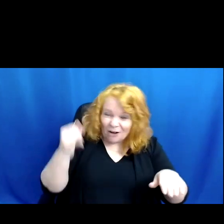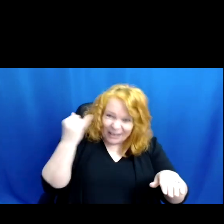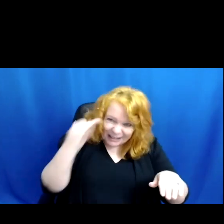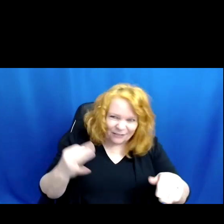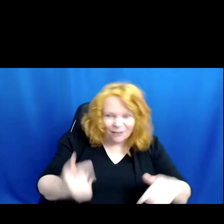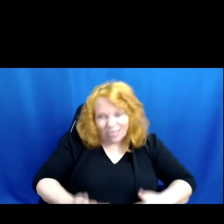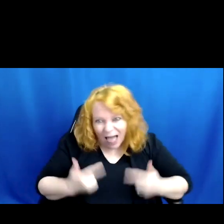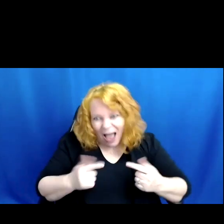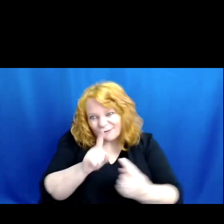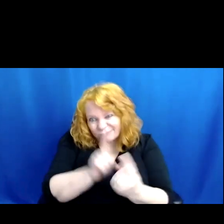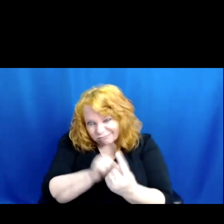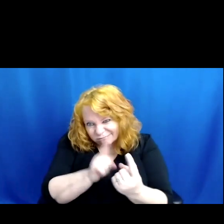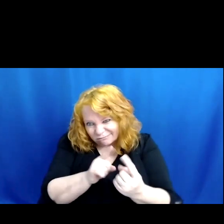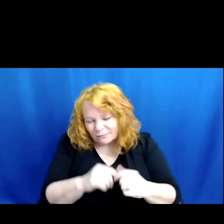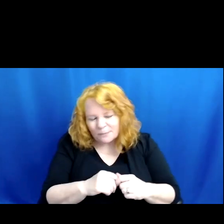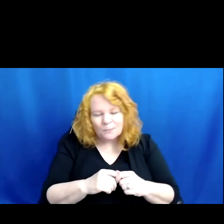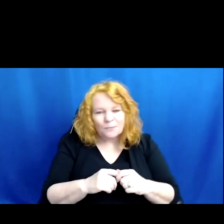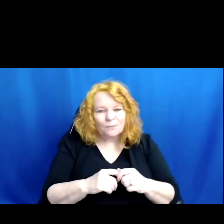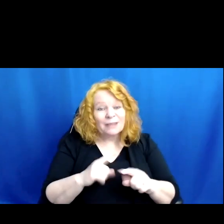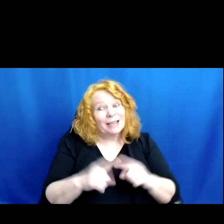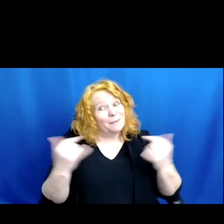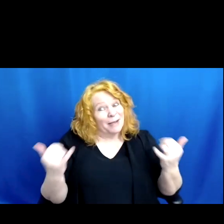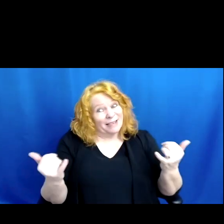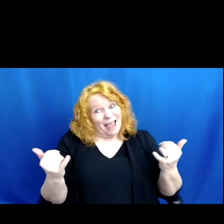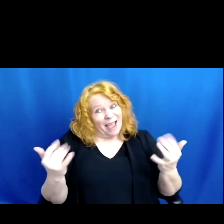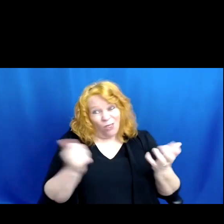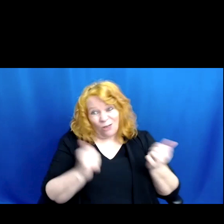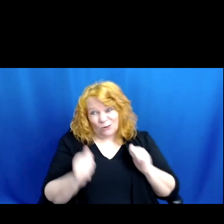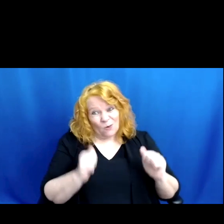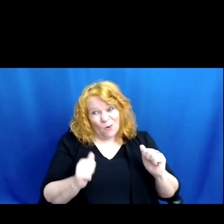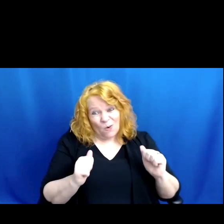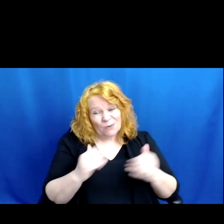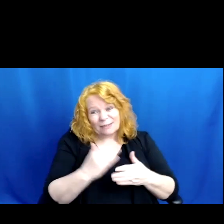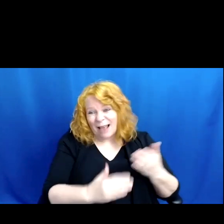There are going to be perhaps some things on the show that are not always as suitable